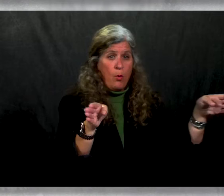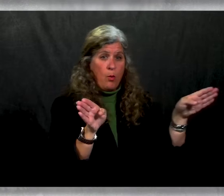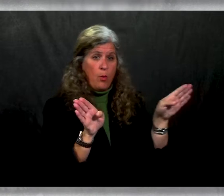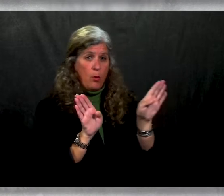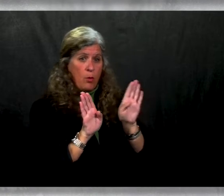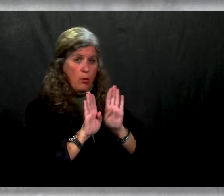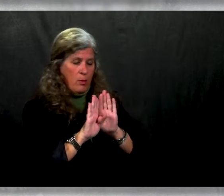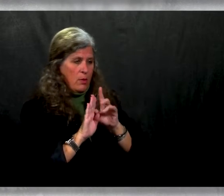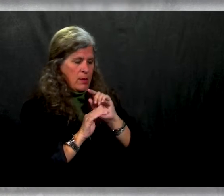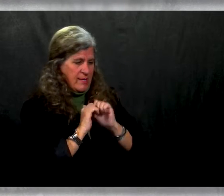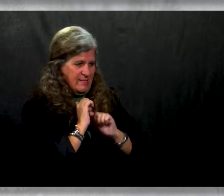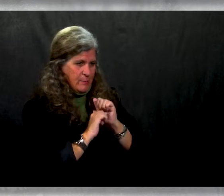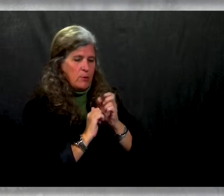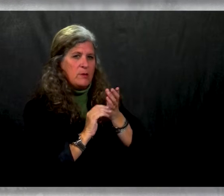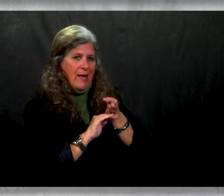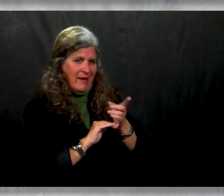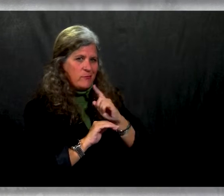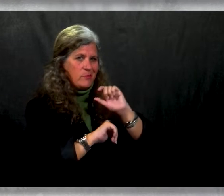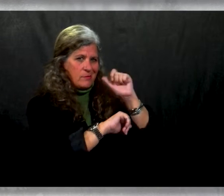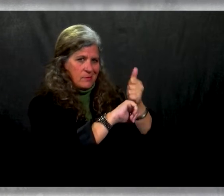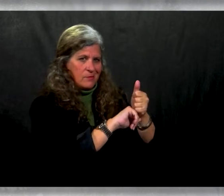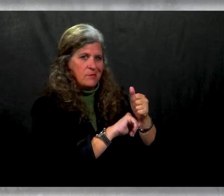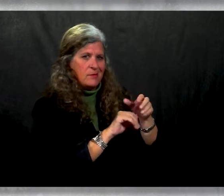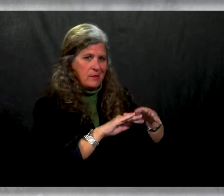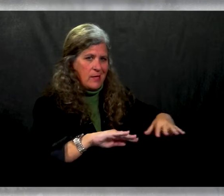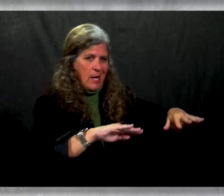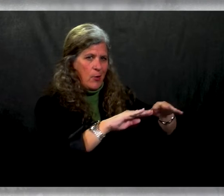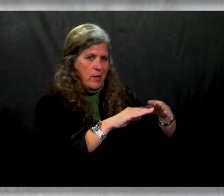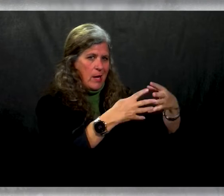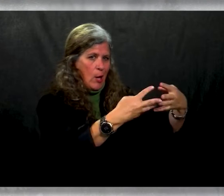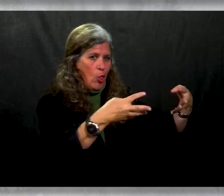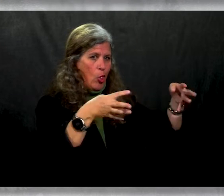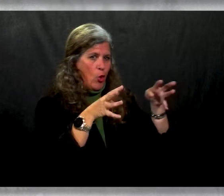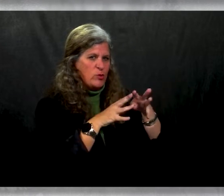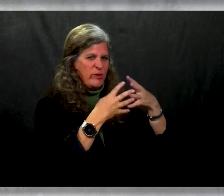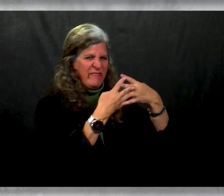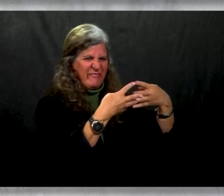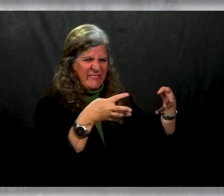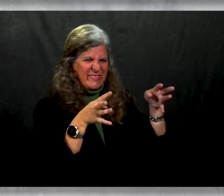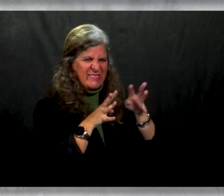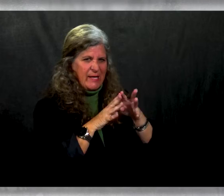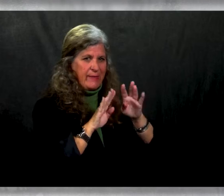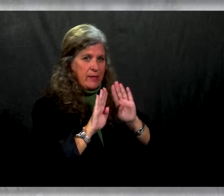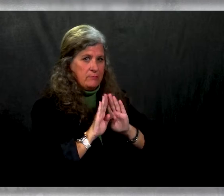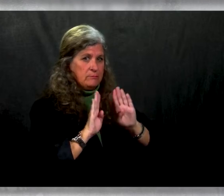after the Warsaw ghetto is created and enclosed from October, November 1940.